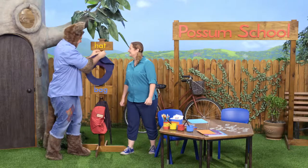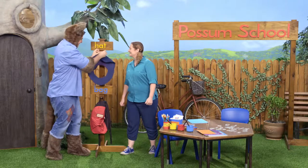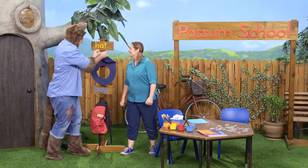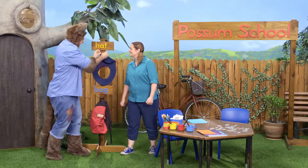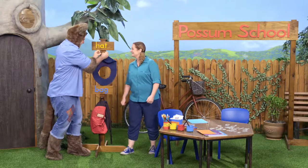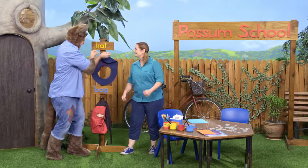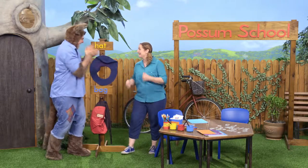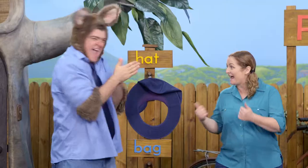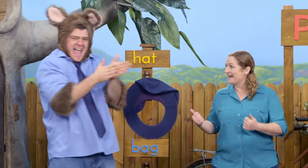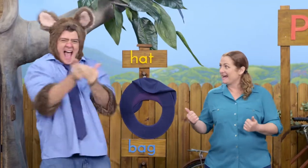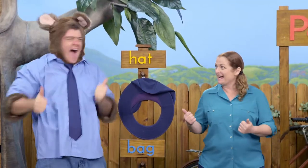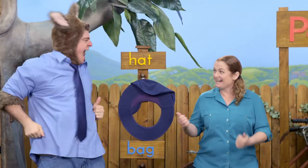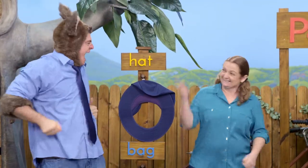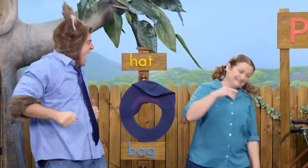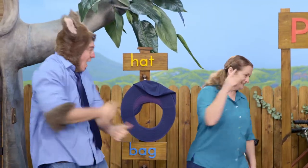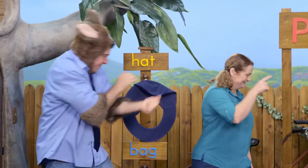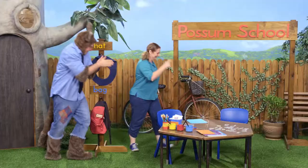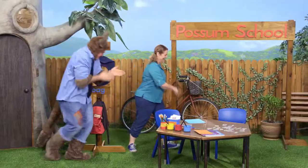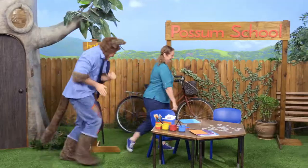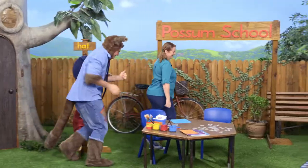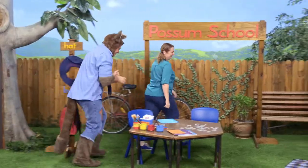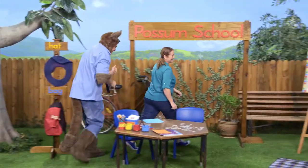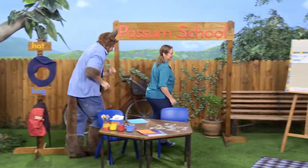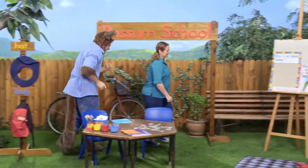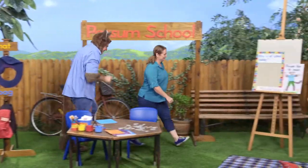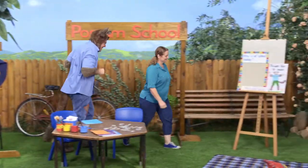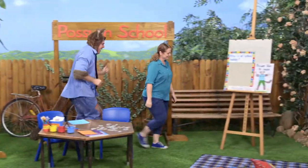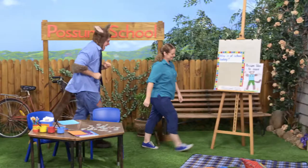Done. Ha-ha. Ready. Let's go.